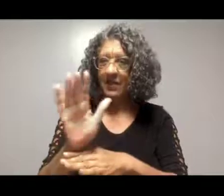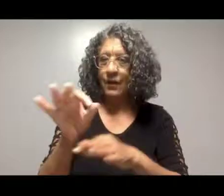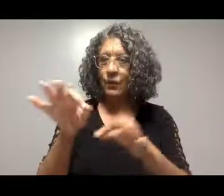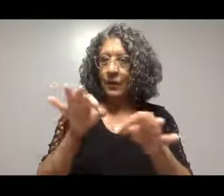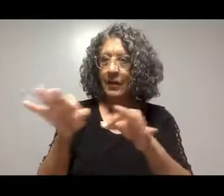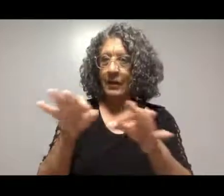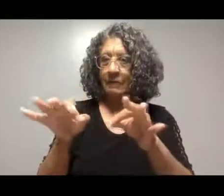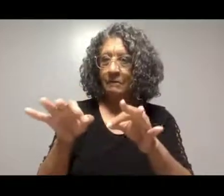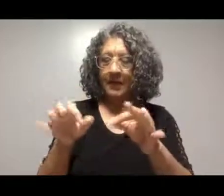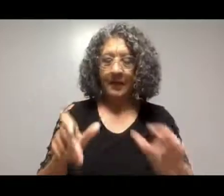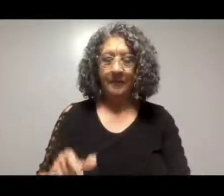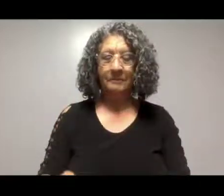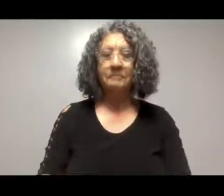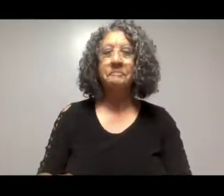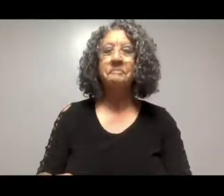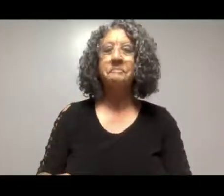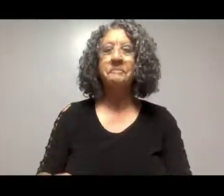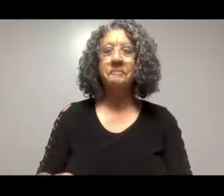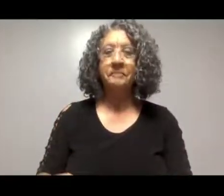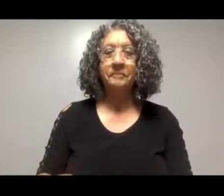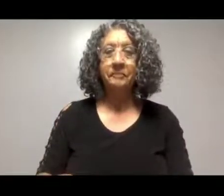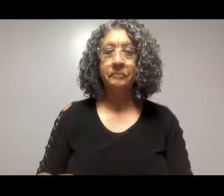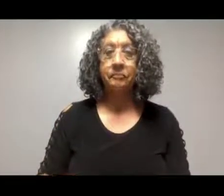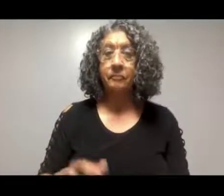This video will explain